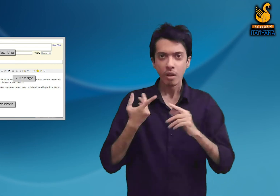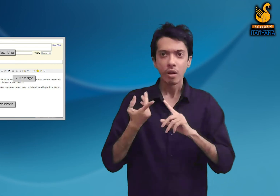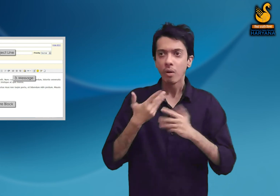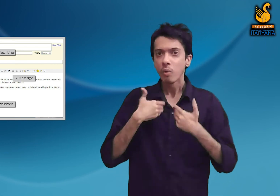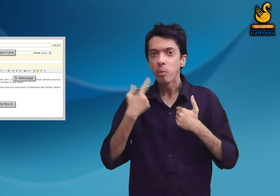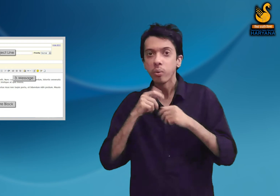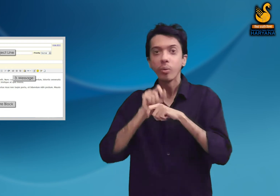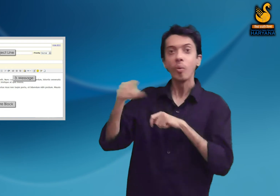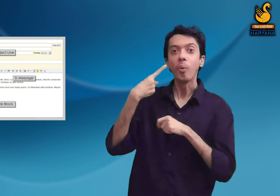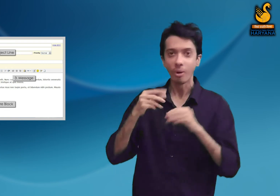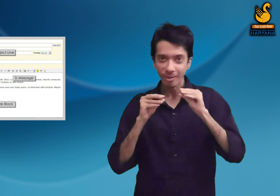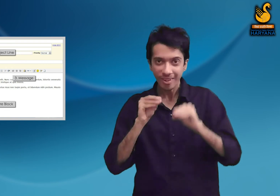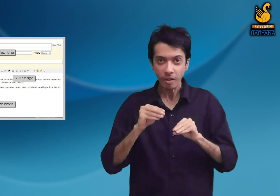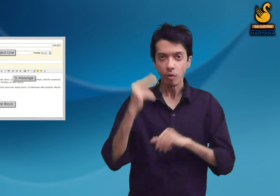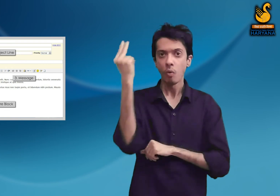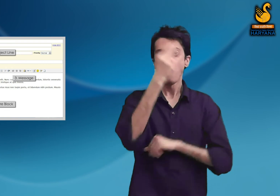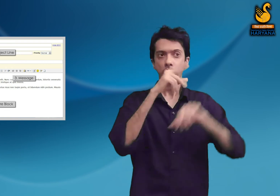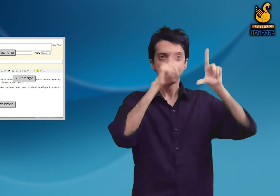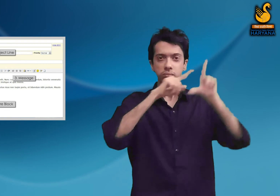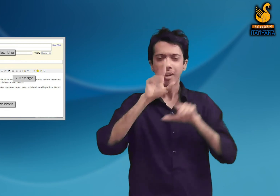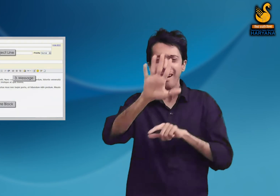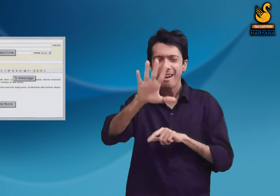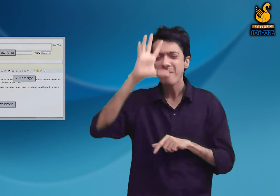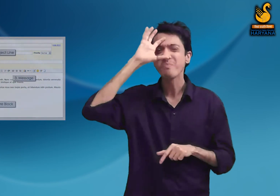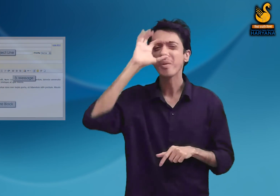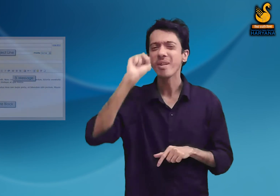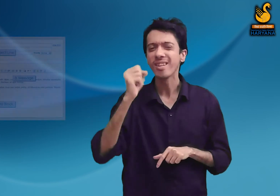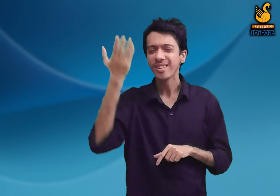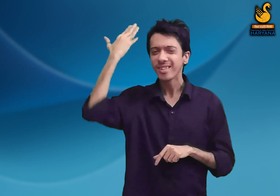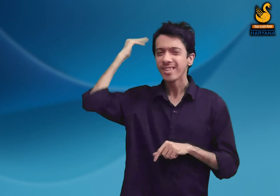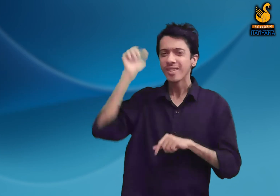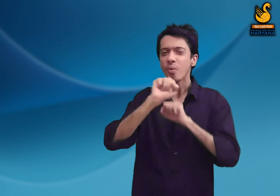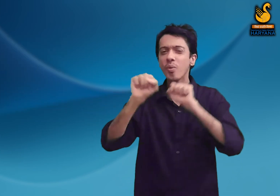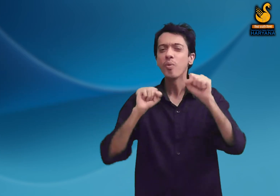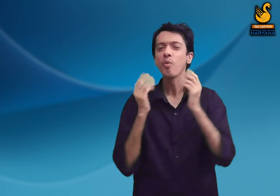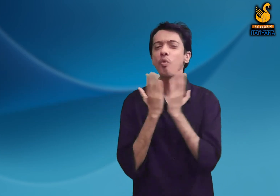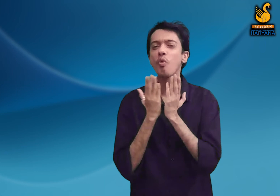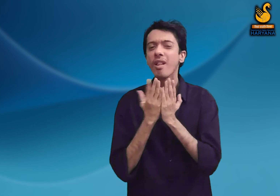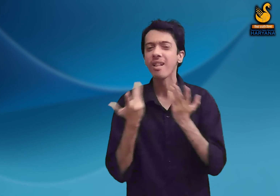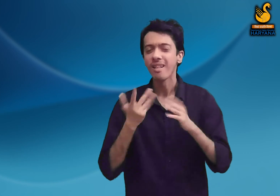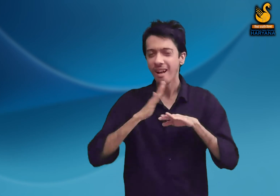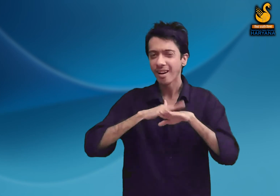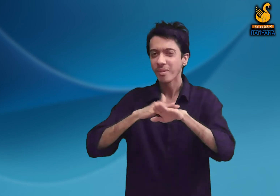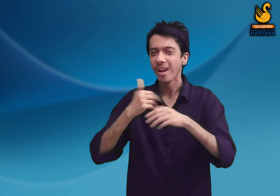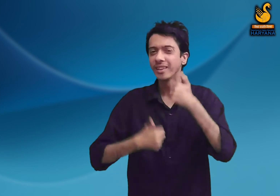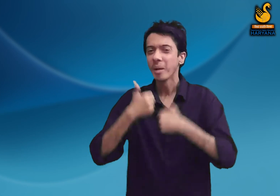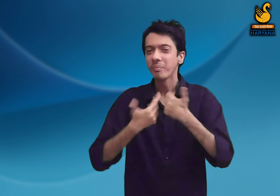Then details of the receiver. This way you will need to draw all parts of an email. You all must have done it in your school exams.